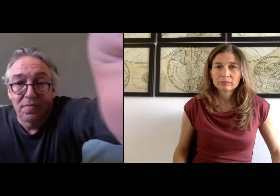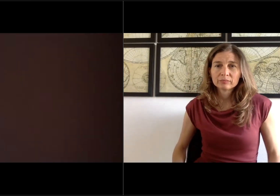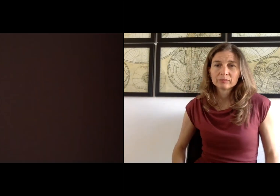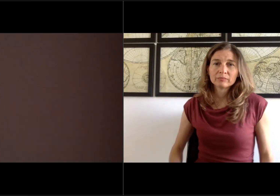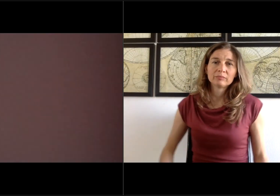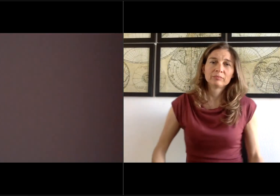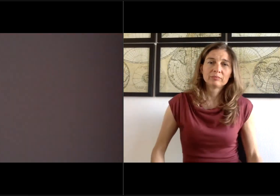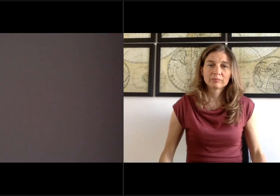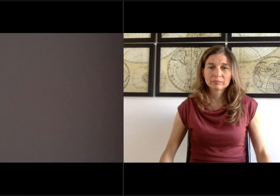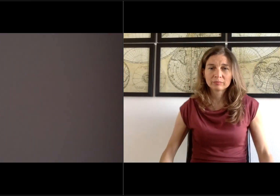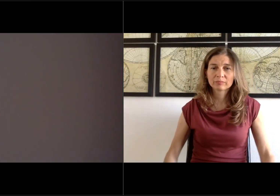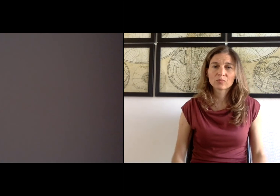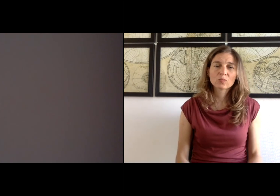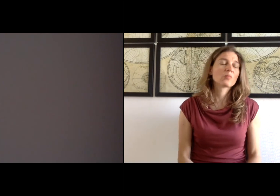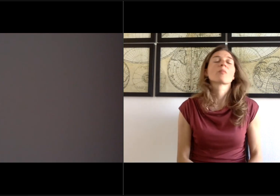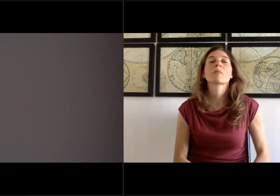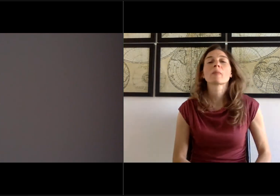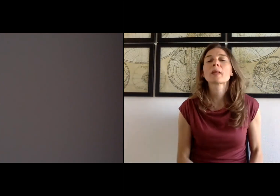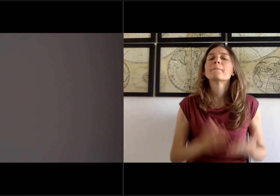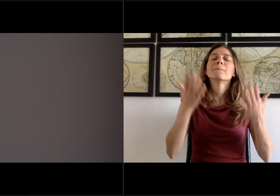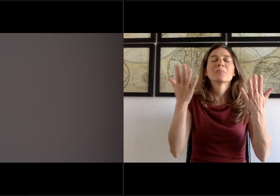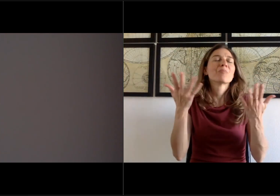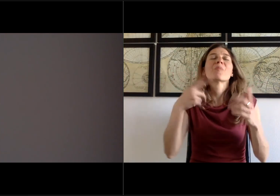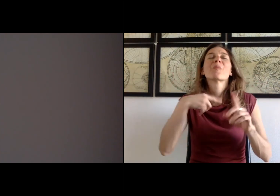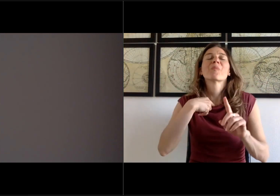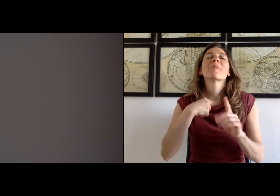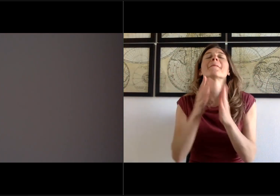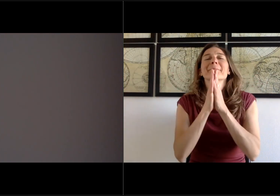or of the issues, please, can you also let Inclusion Europe know.